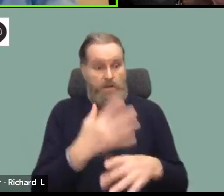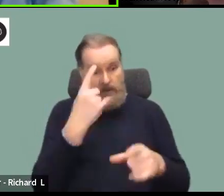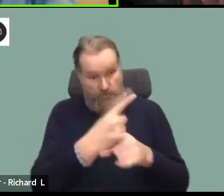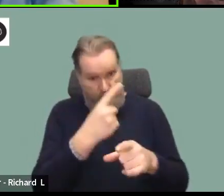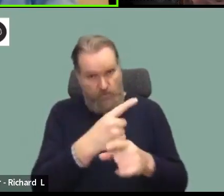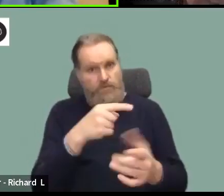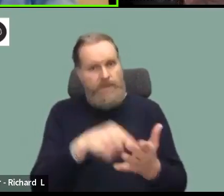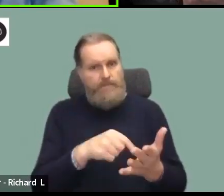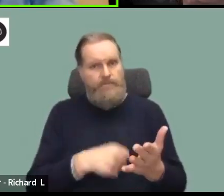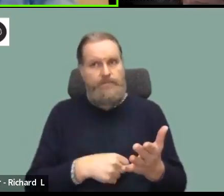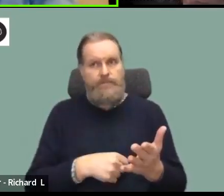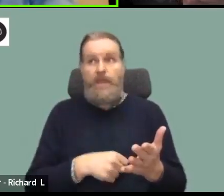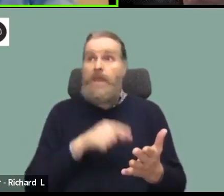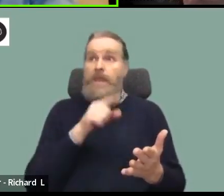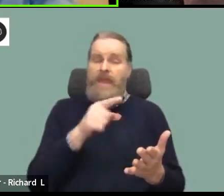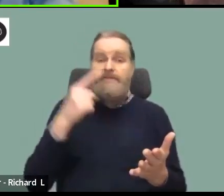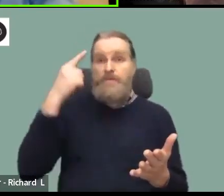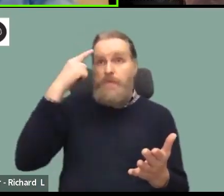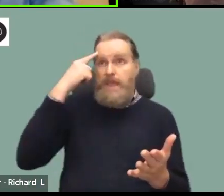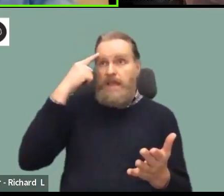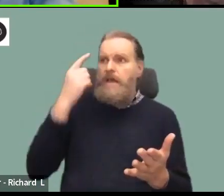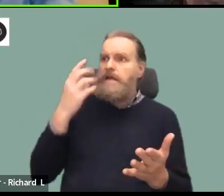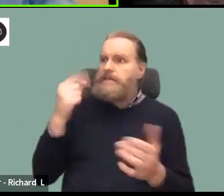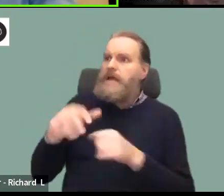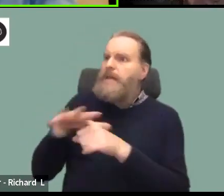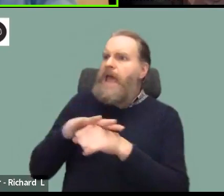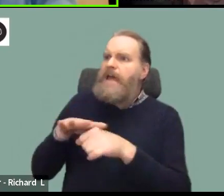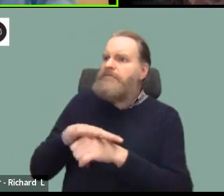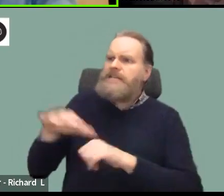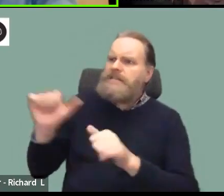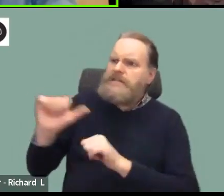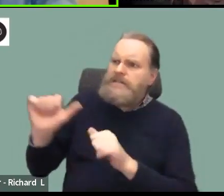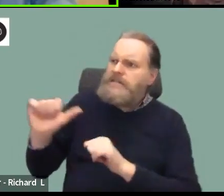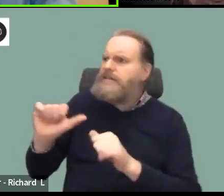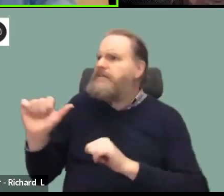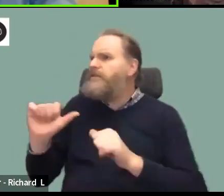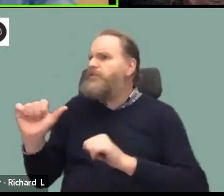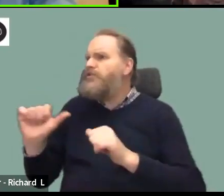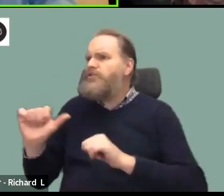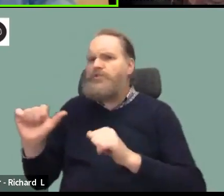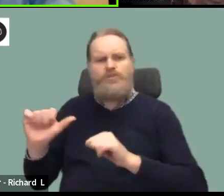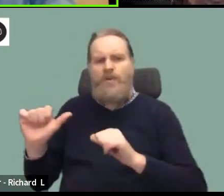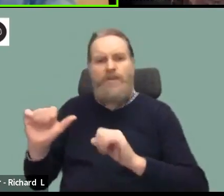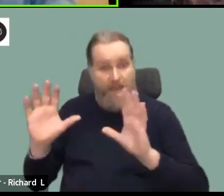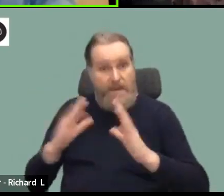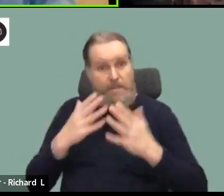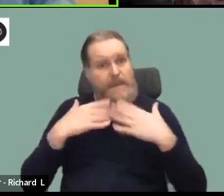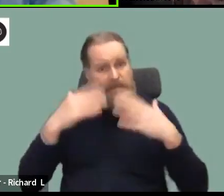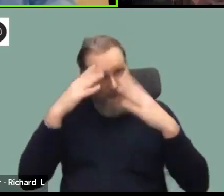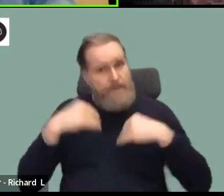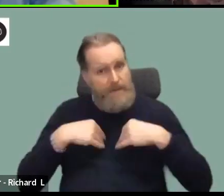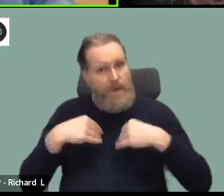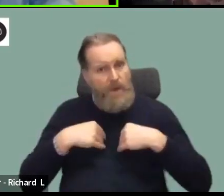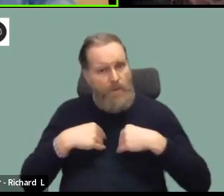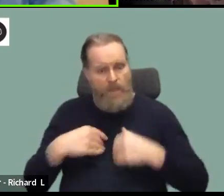group, and talk to them. And also, if you think that there's areas that we haven't considered areas that we haven't considered do tell us, because it just want to be clear, this is the first way.